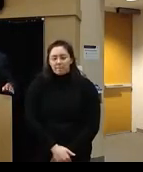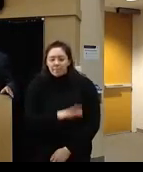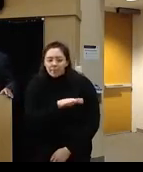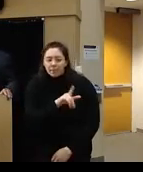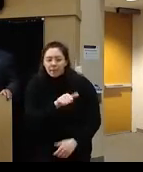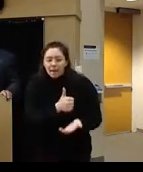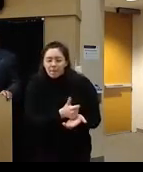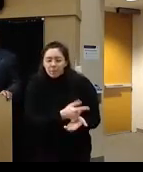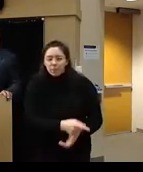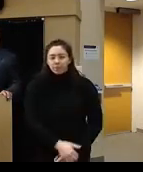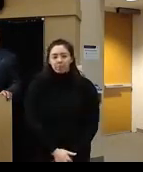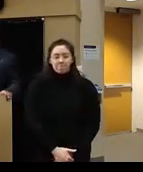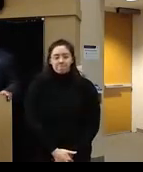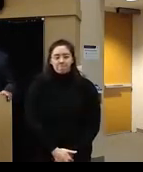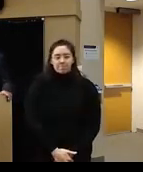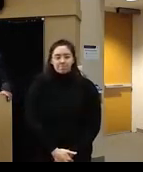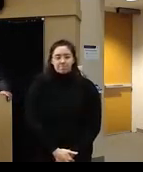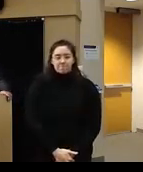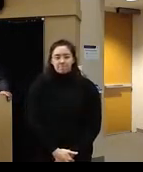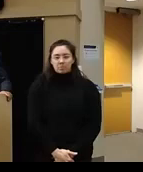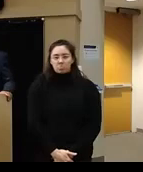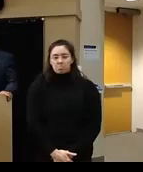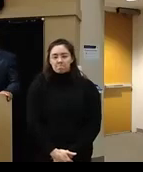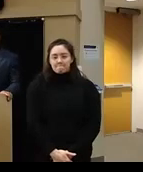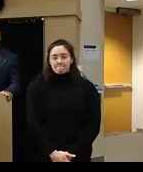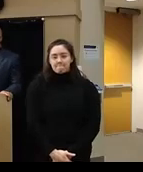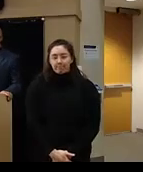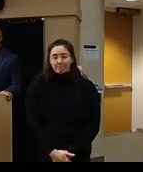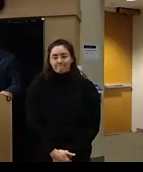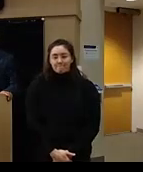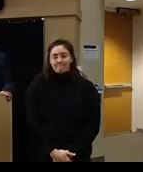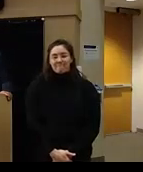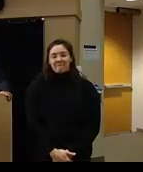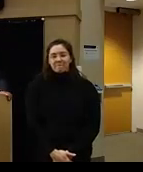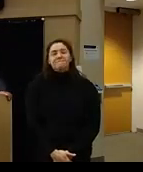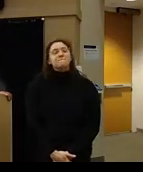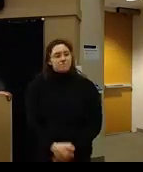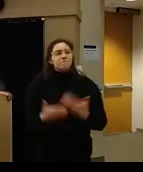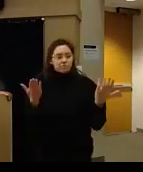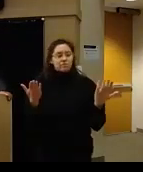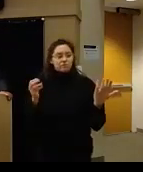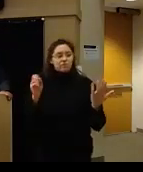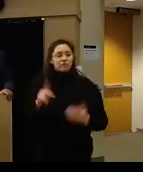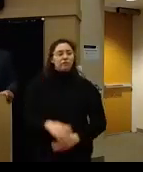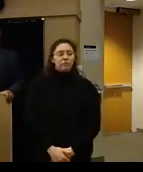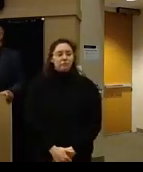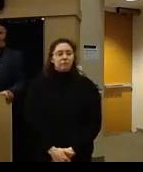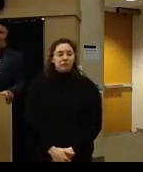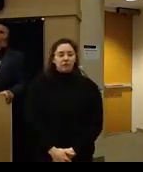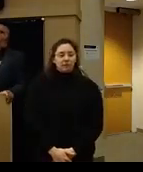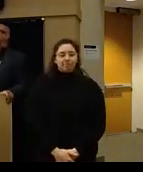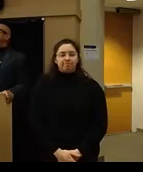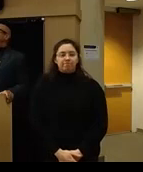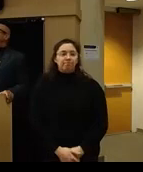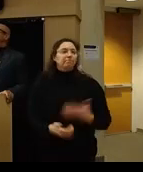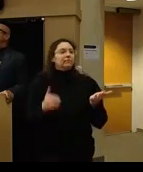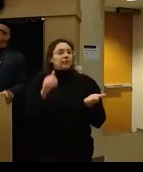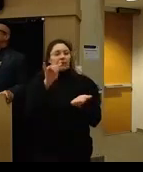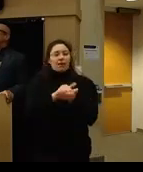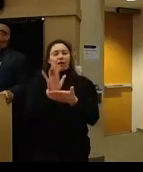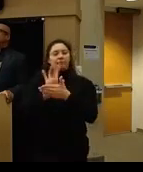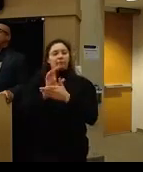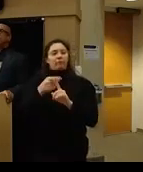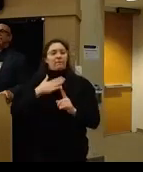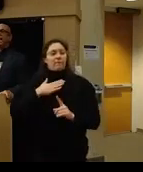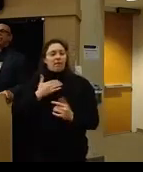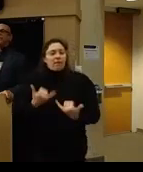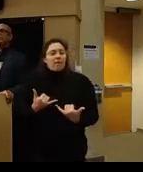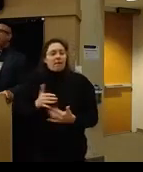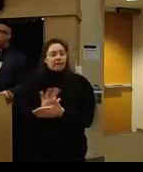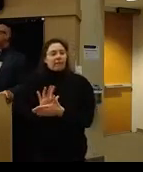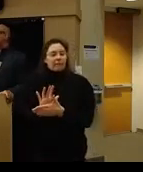you okay okay so so that is a trailer for my current film and I want to make this one